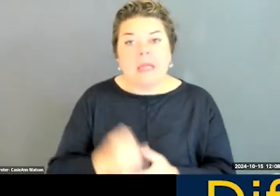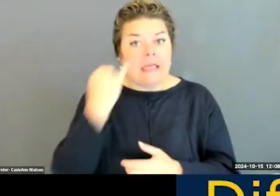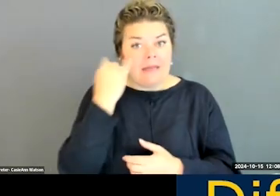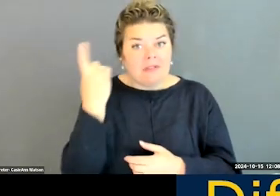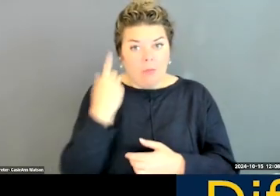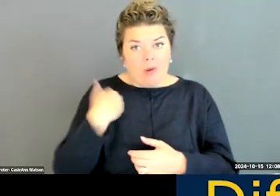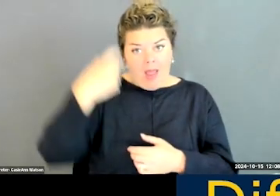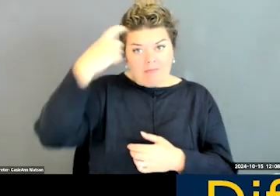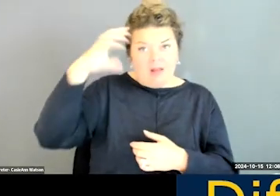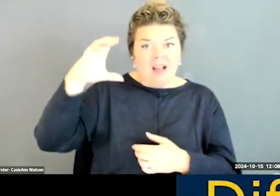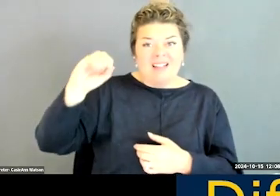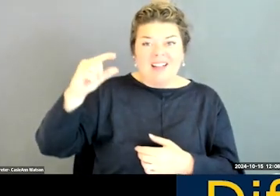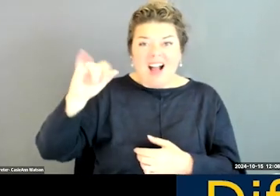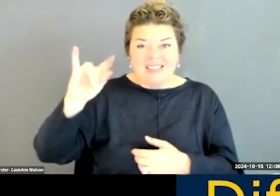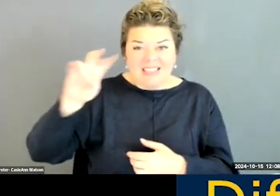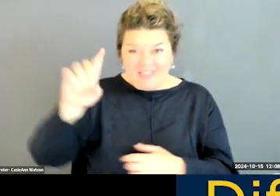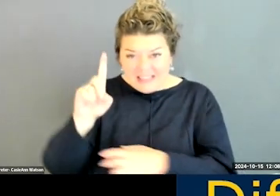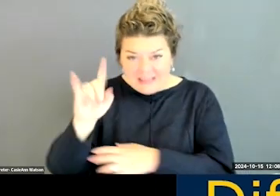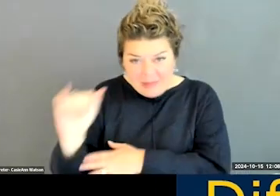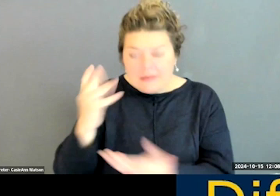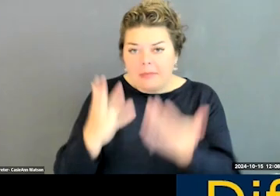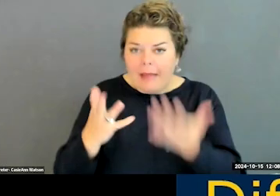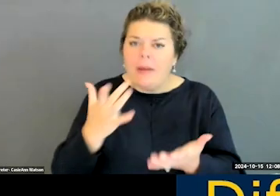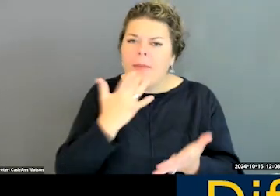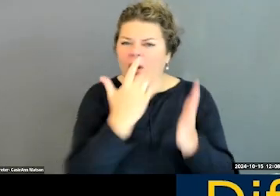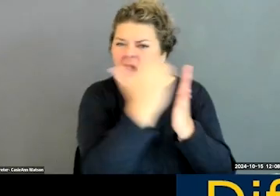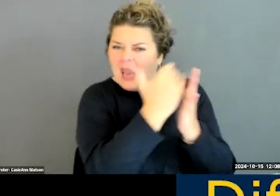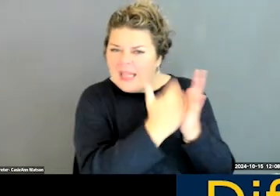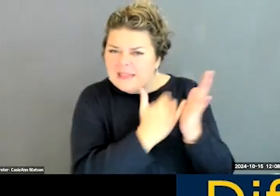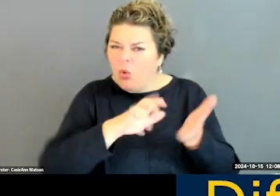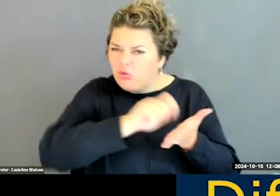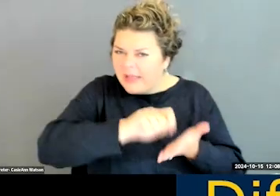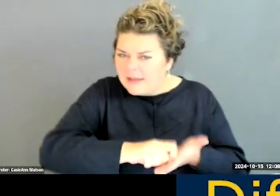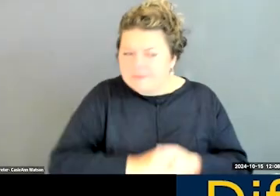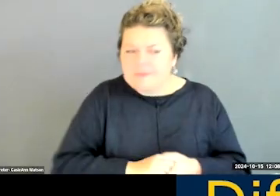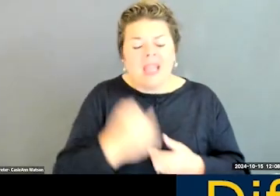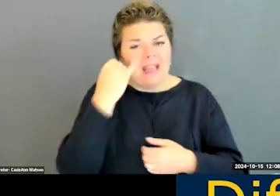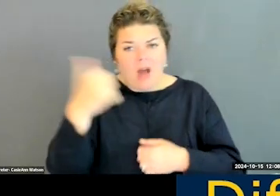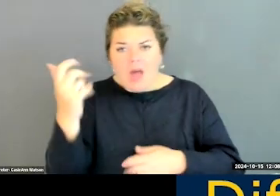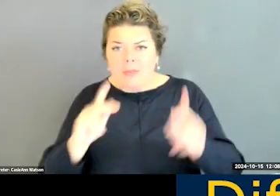might prefer written communication or lists. And individuals with language or other communication disabilities